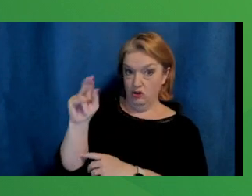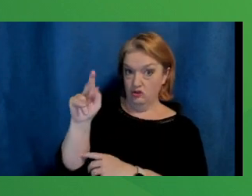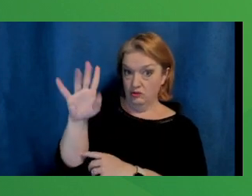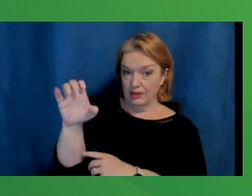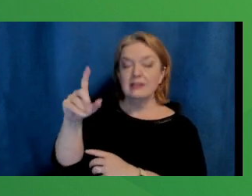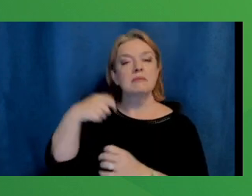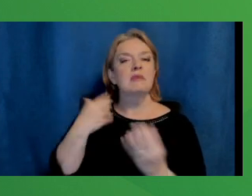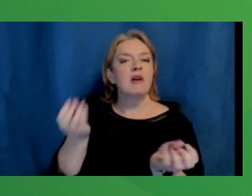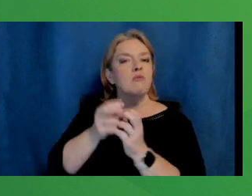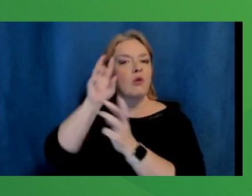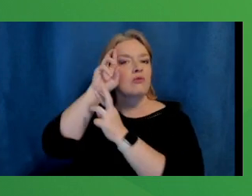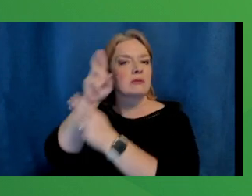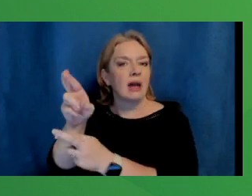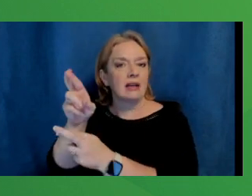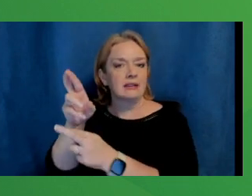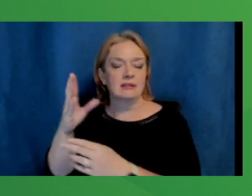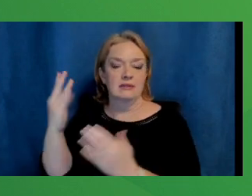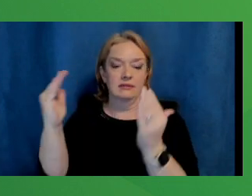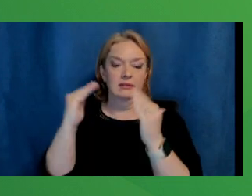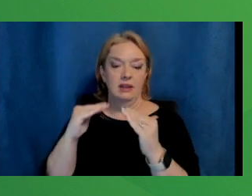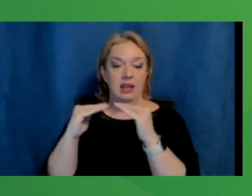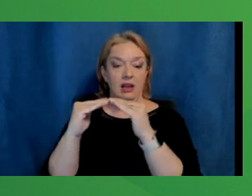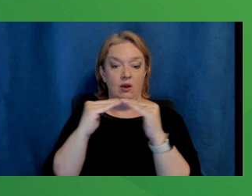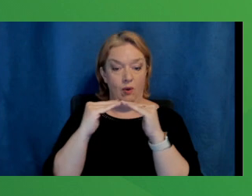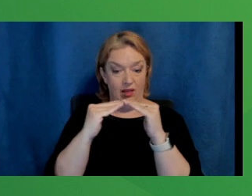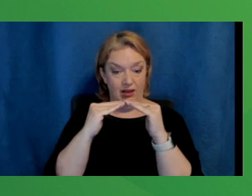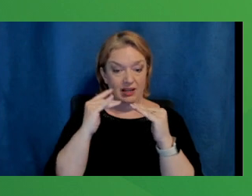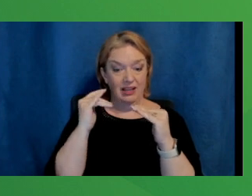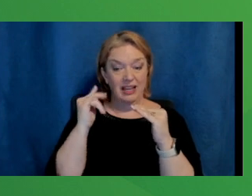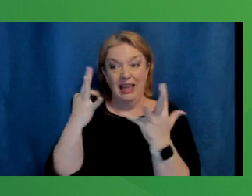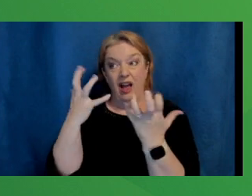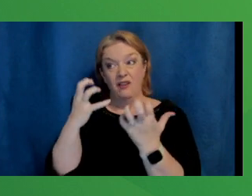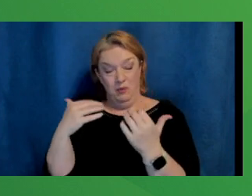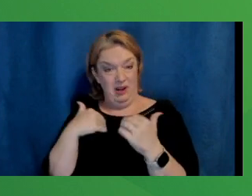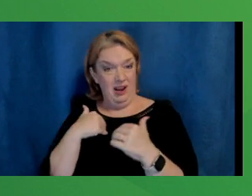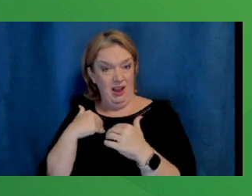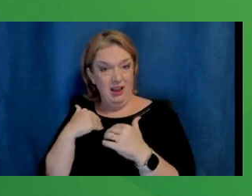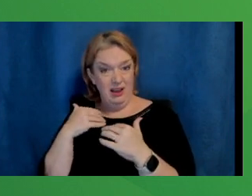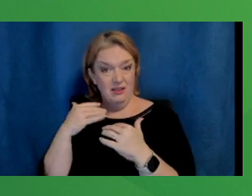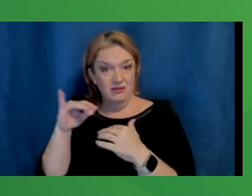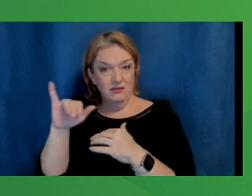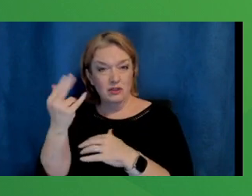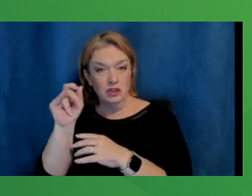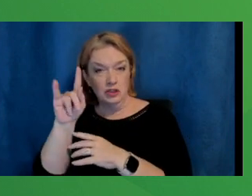justice. To be able to have justice, we have to be able to have the same rights. Rights. Fighting